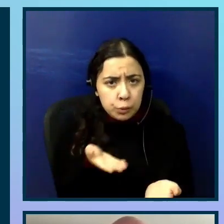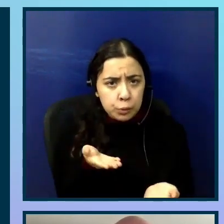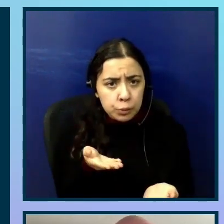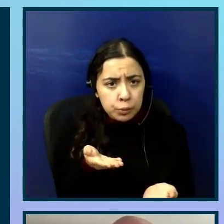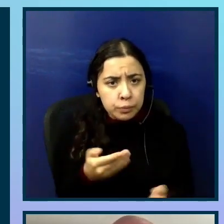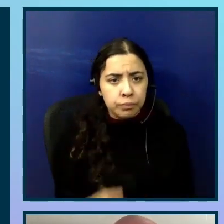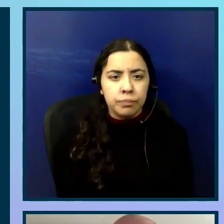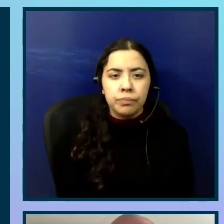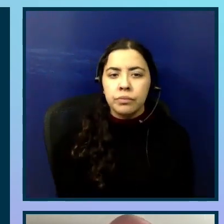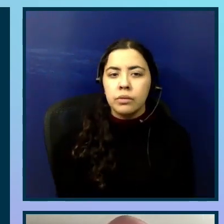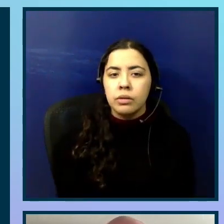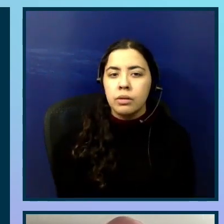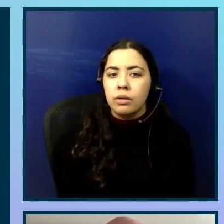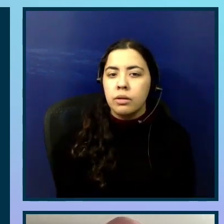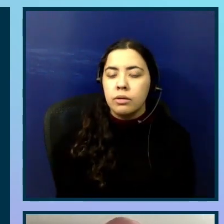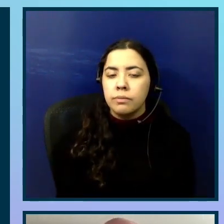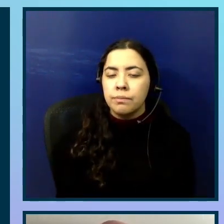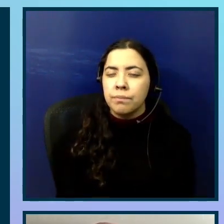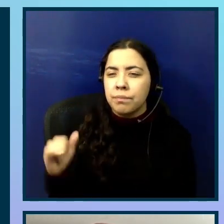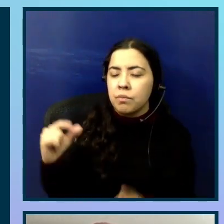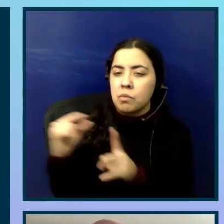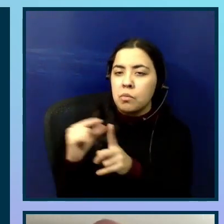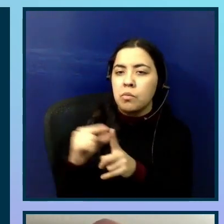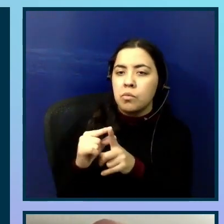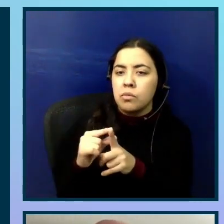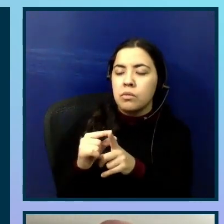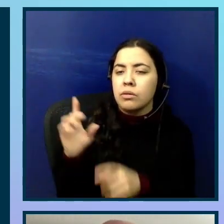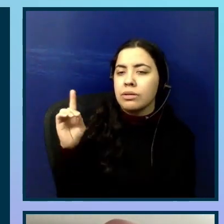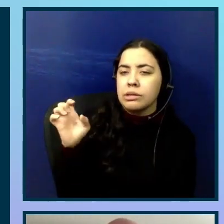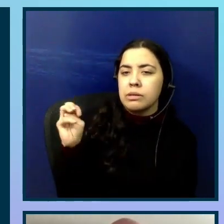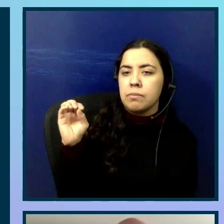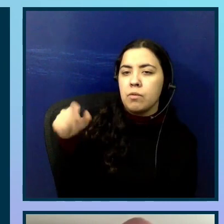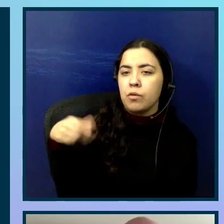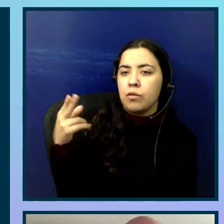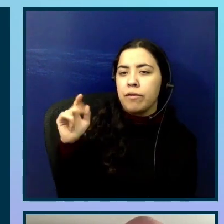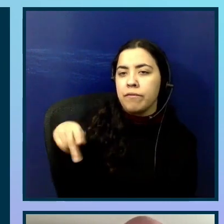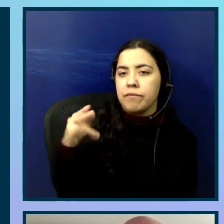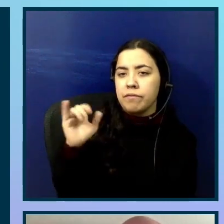And there is that word, this demographics. It's an interesting one around disability statistics.